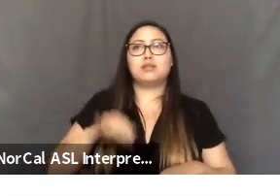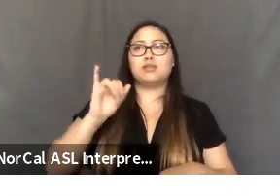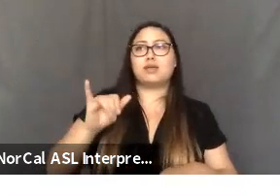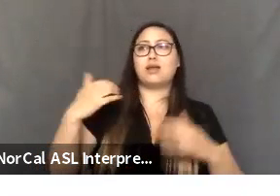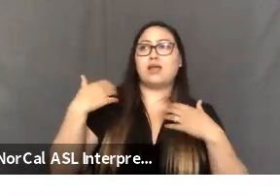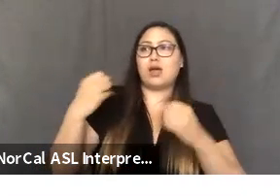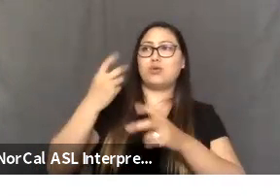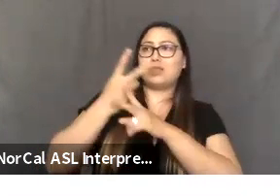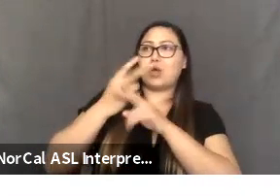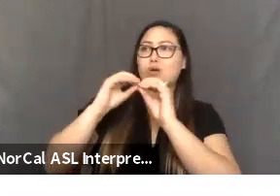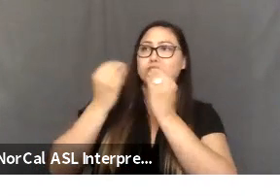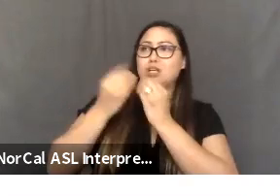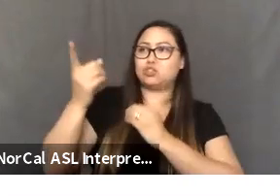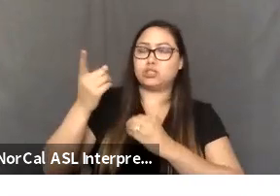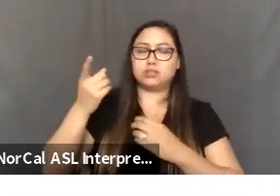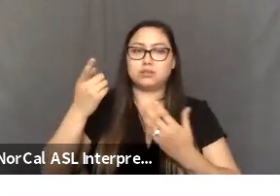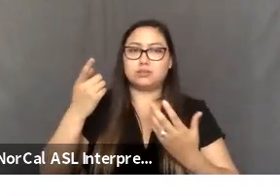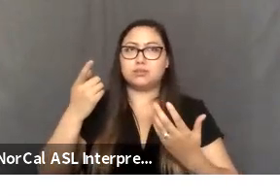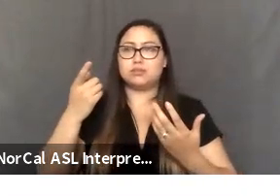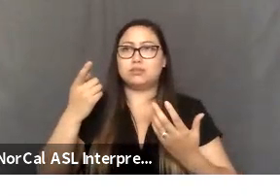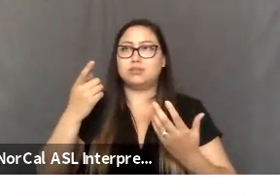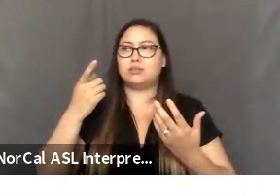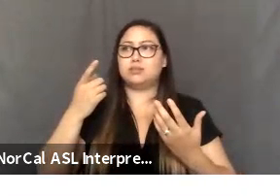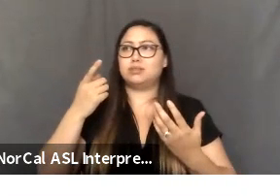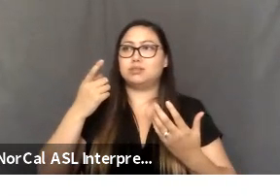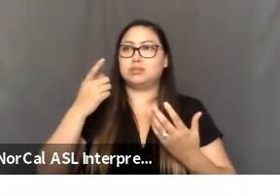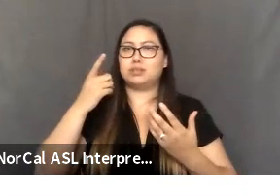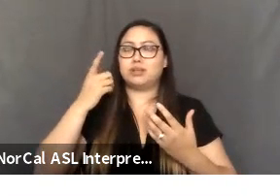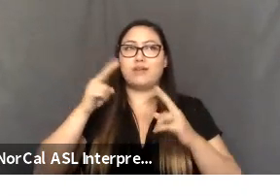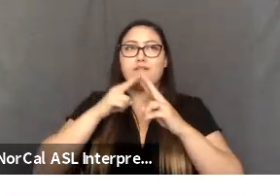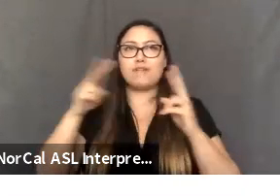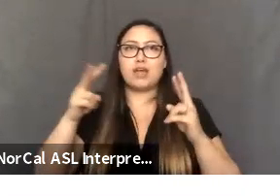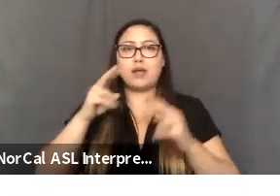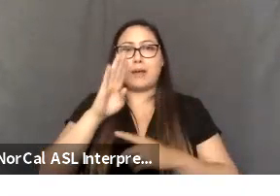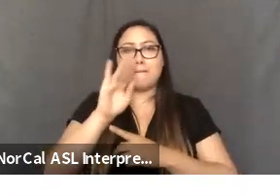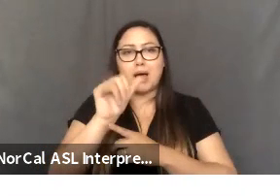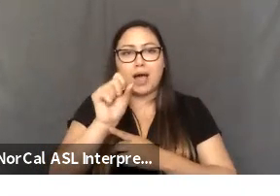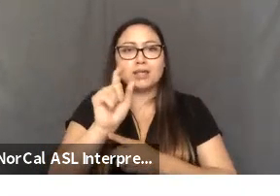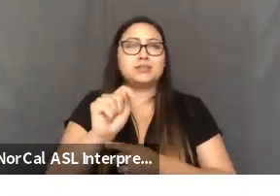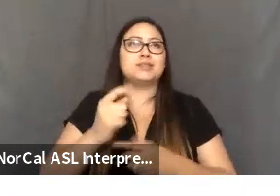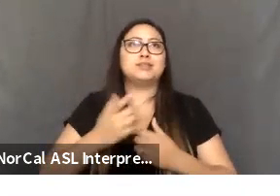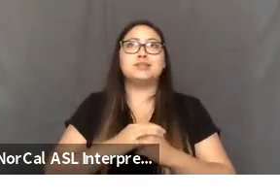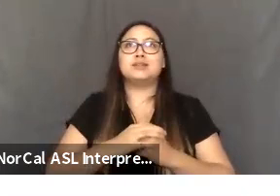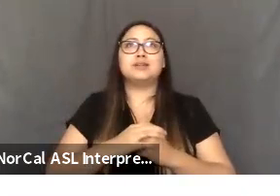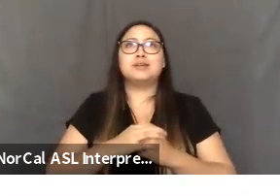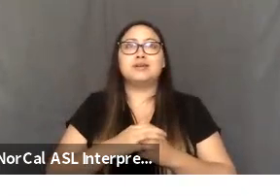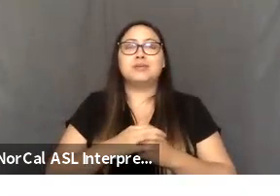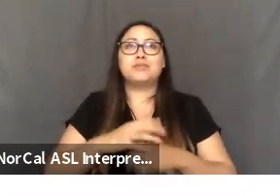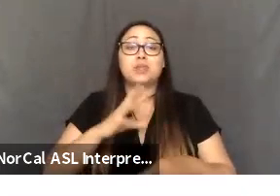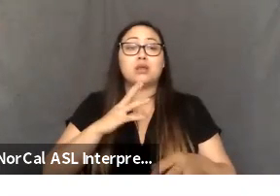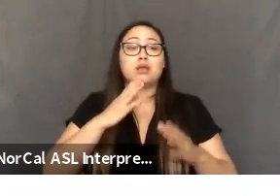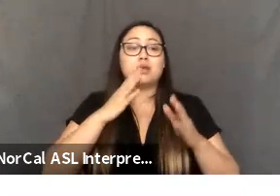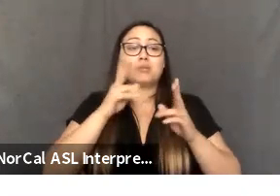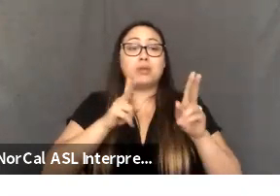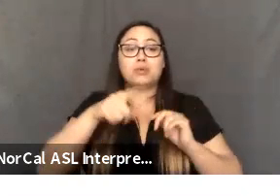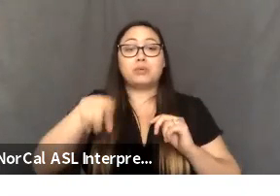they exist in a society that is incredibly biased? So, participants reported that when accessibility